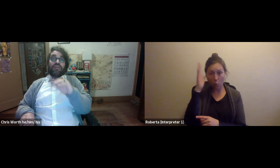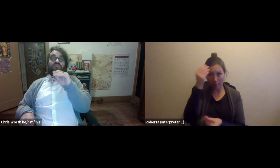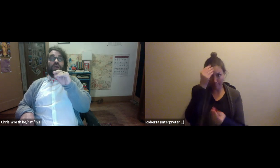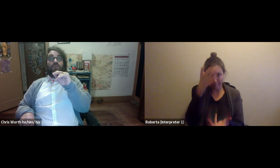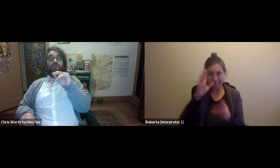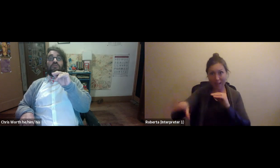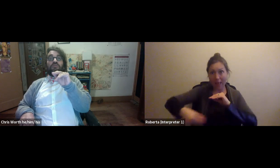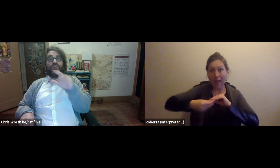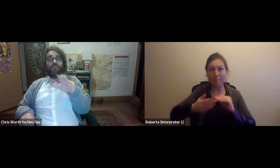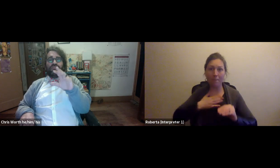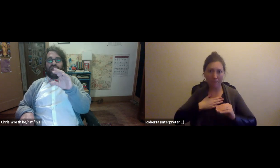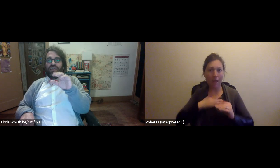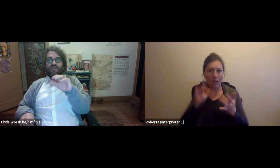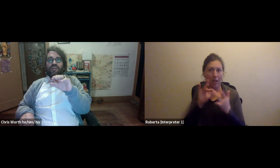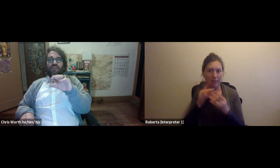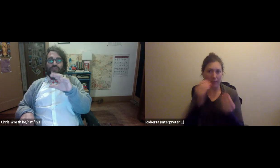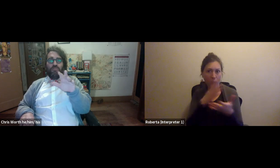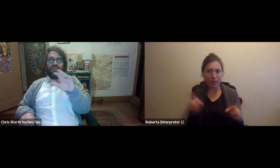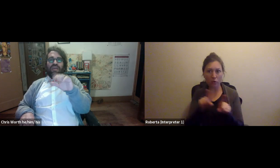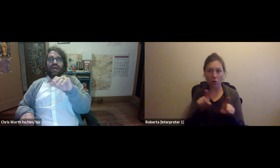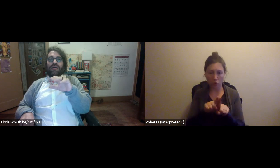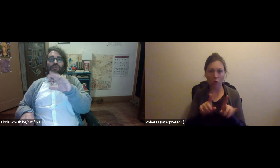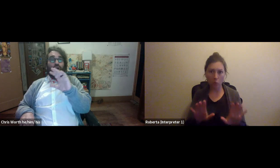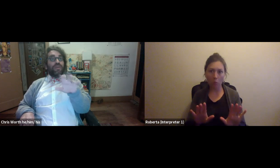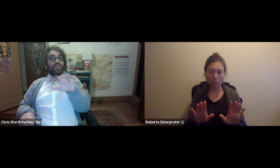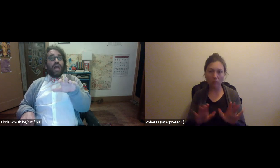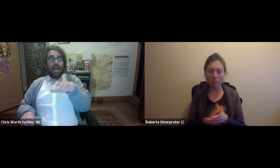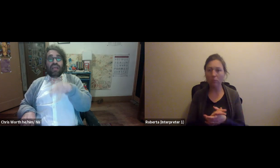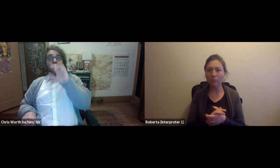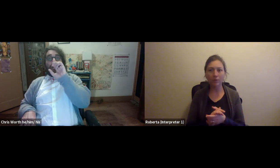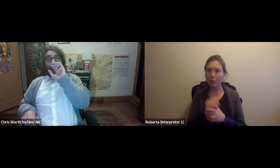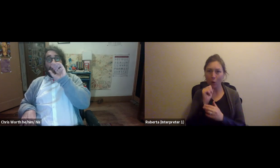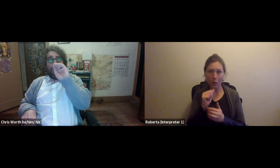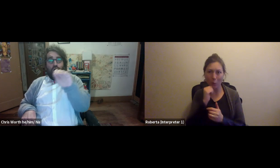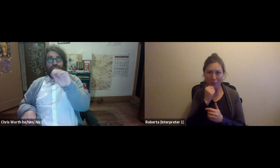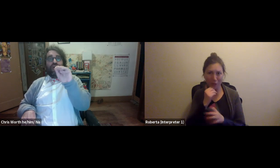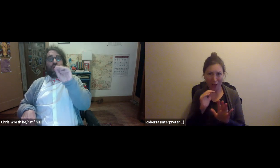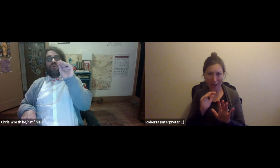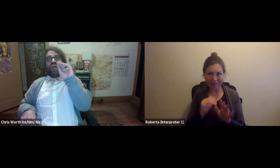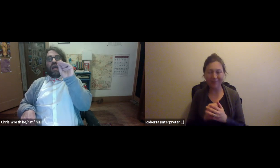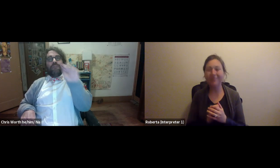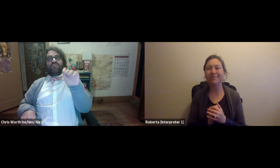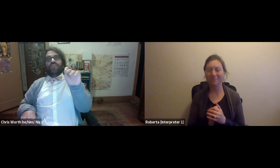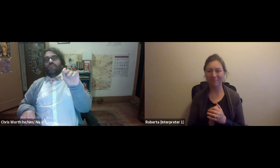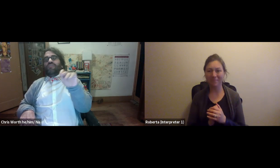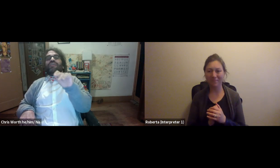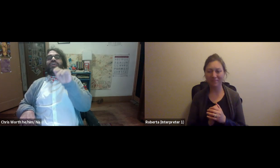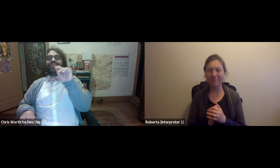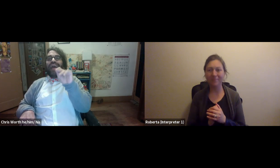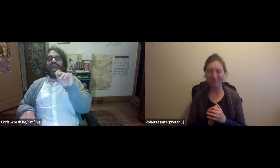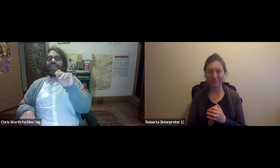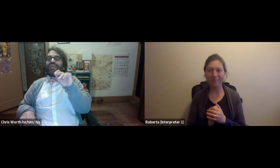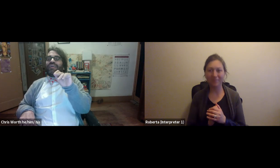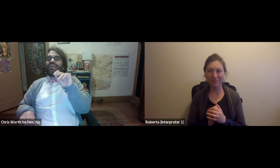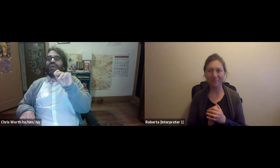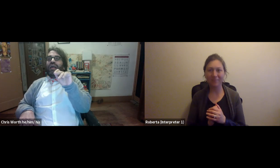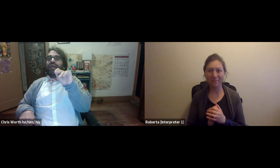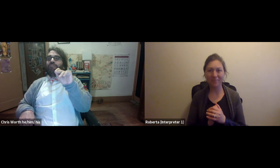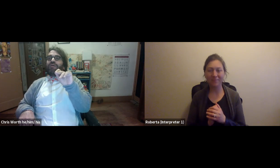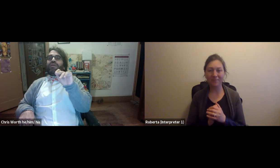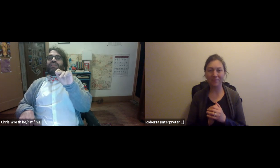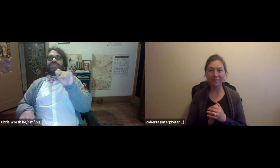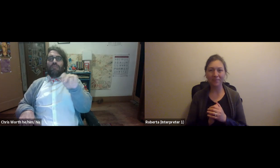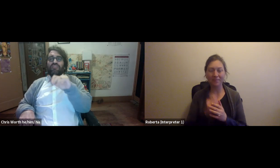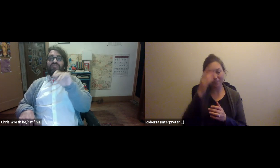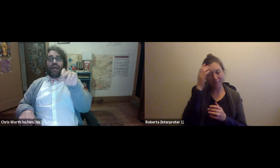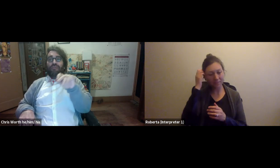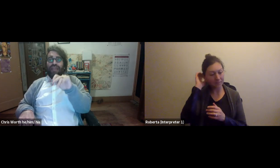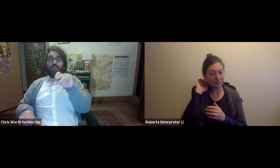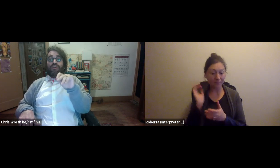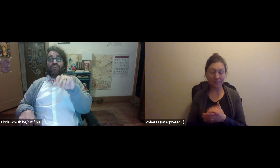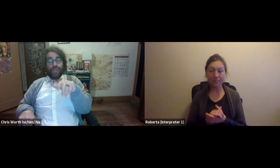So don't be shy. Also I must note that some of the stuff that I'm going to share